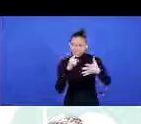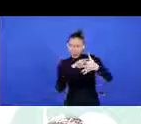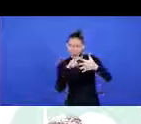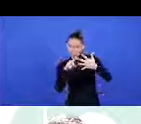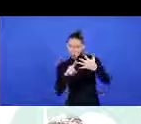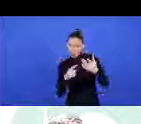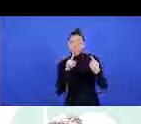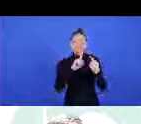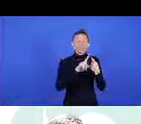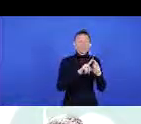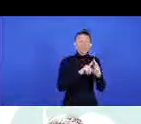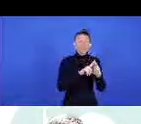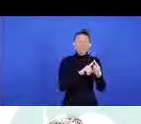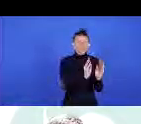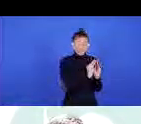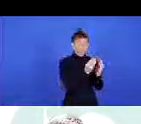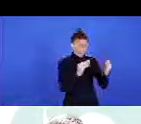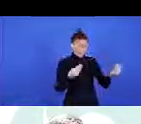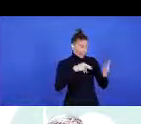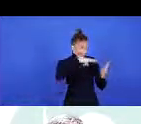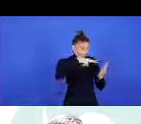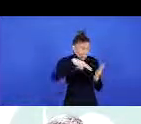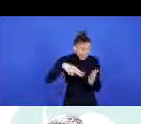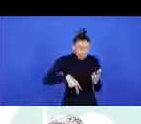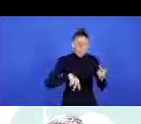don't remember what we can do, well, these are the